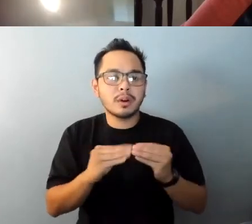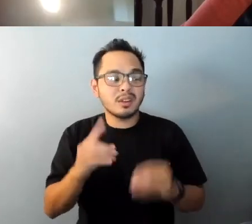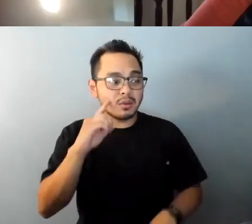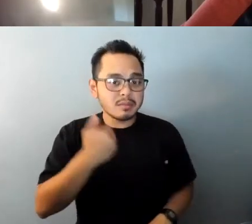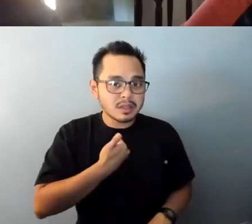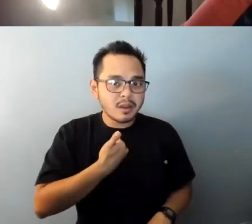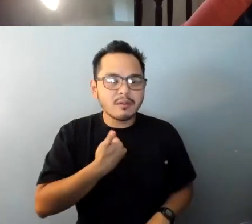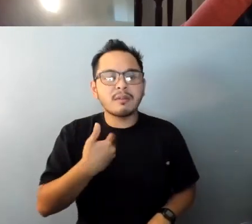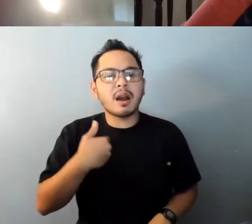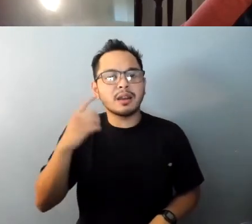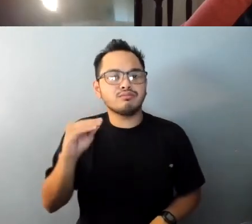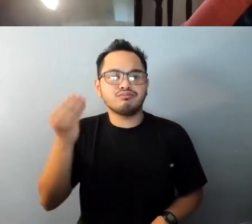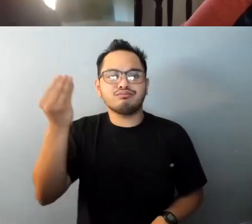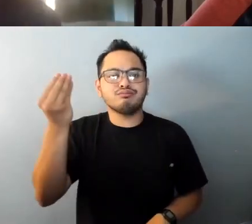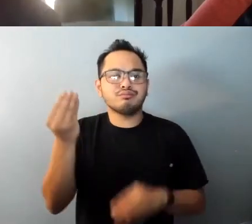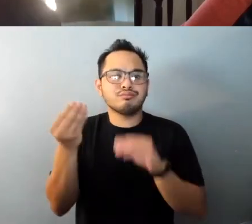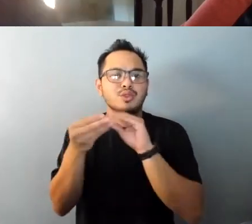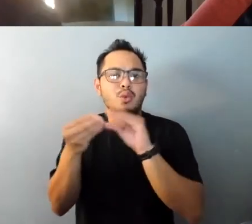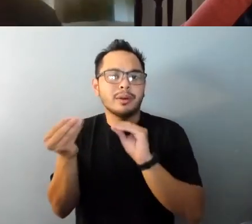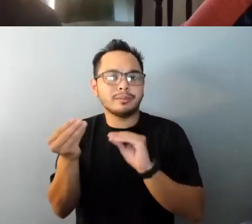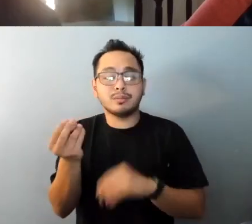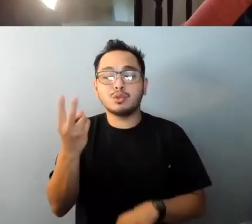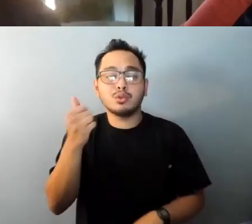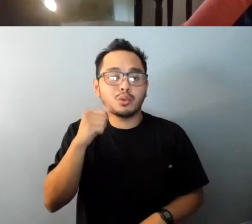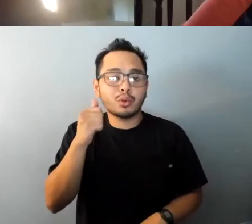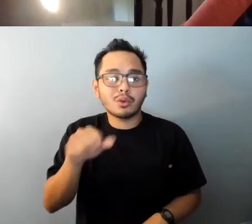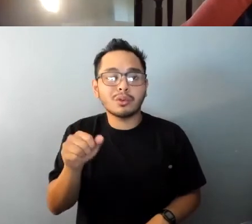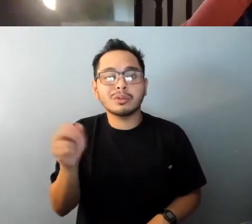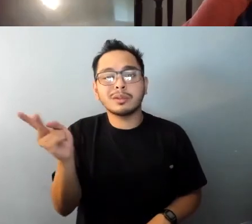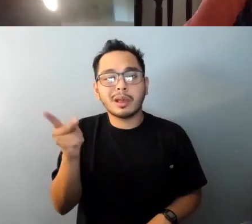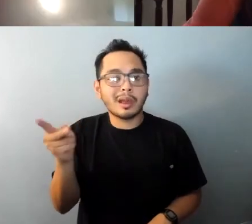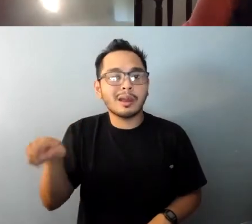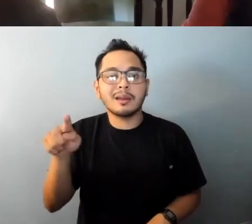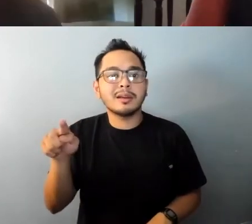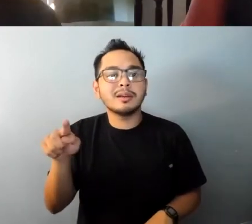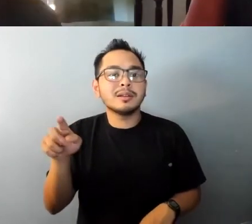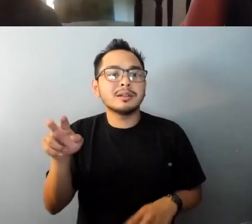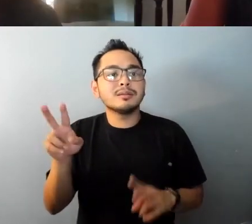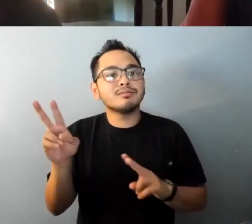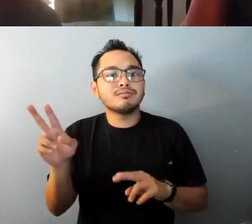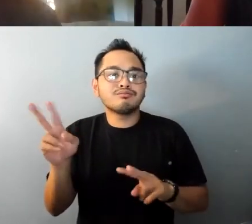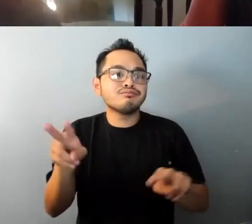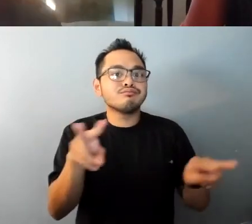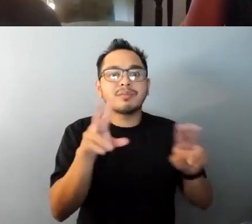it starts off with two girls being blown around a house or it starts off like last month,